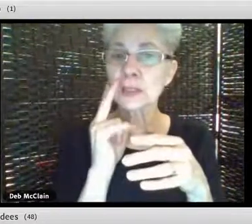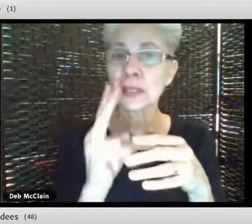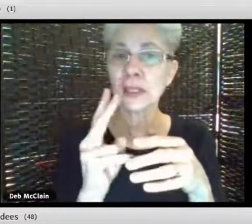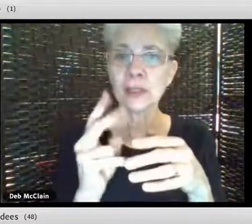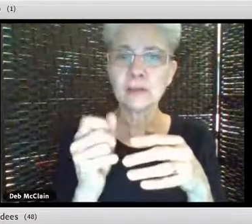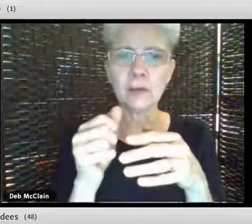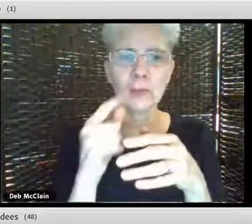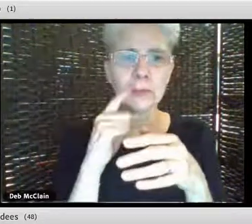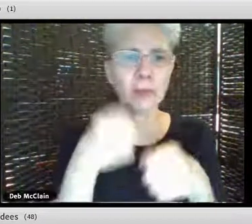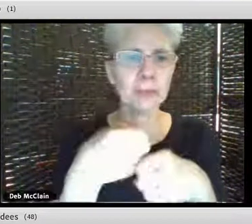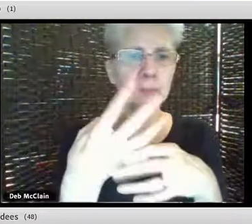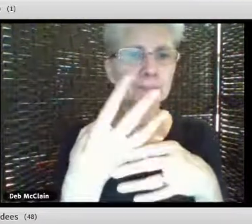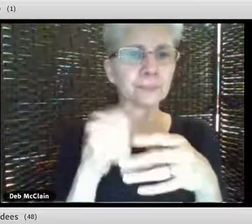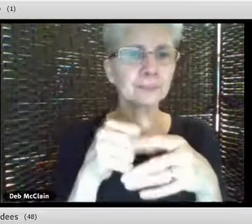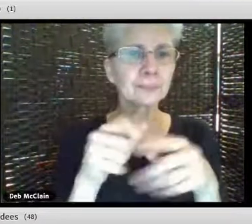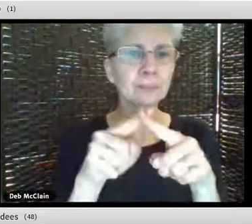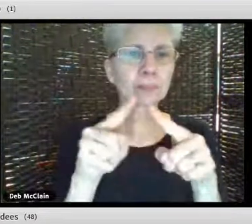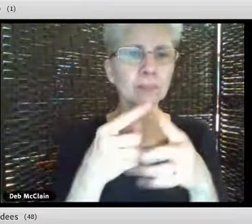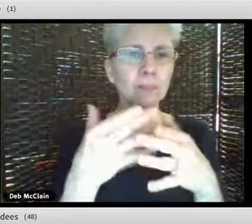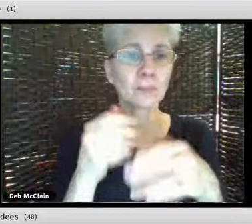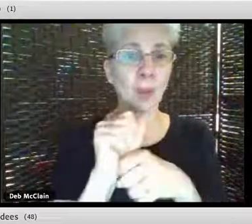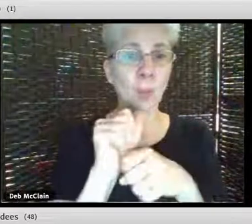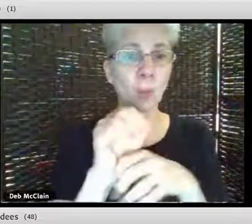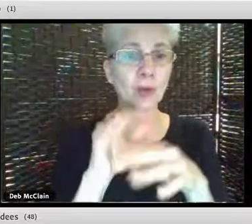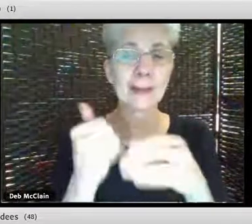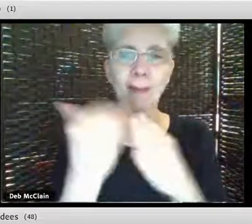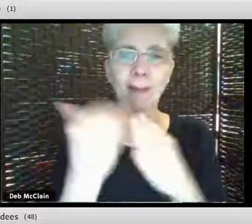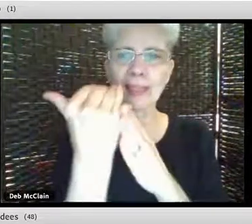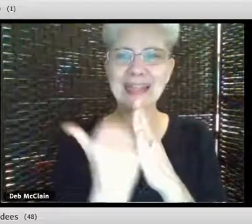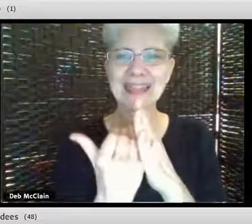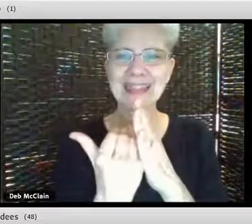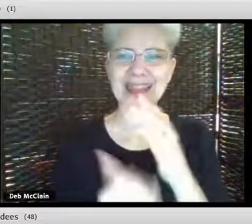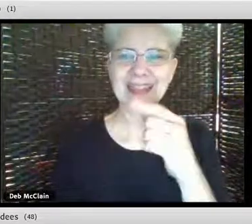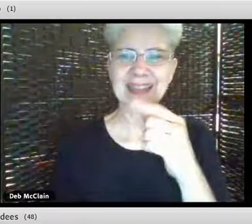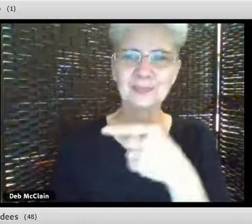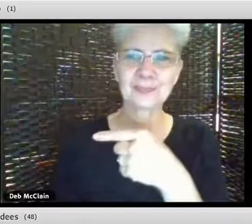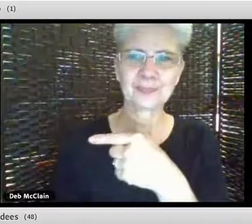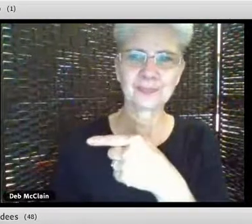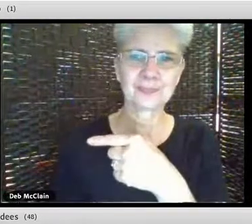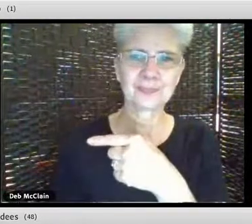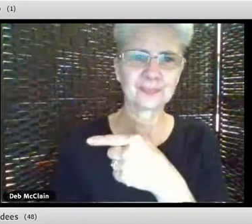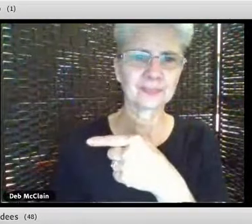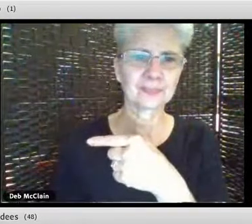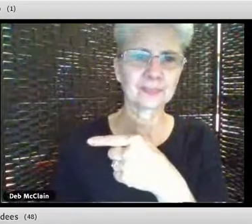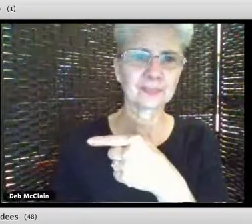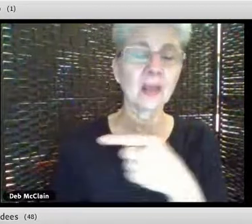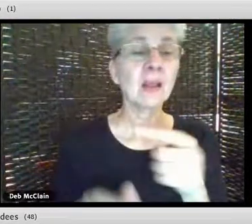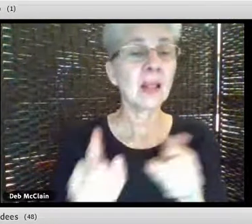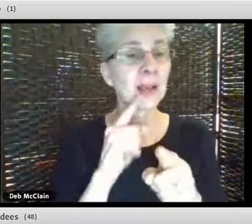to the things I just worked on, now I've got more of a file structure view, and like I said, it's pretty messy,